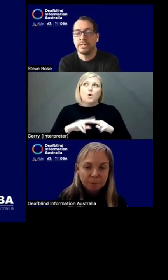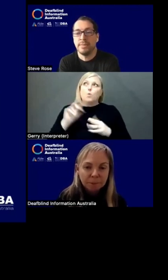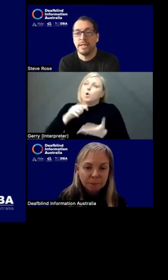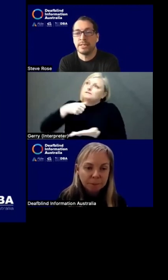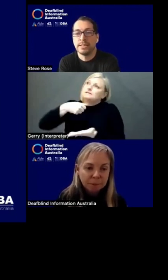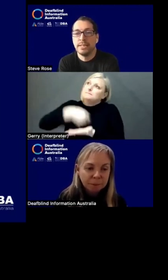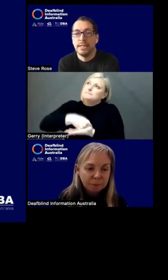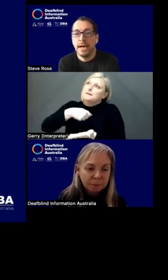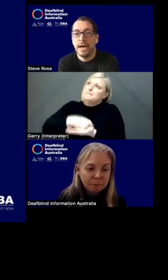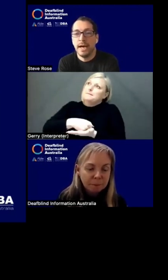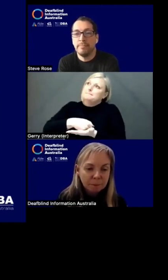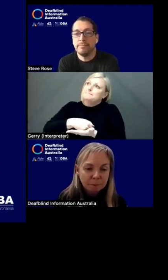expect?